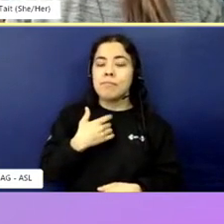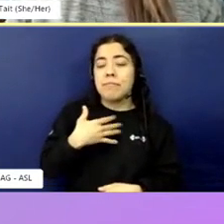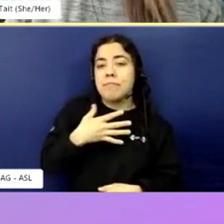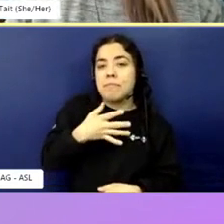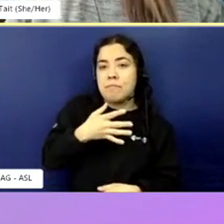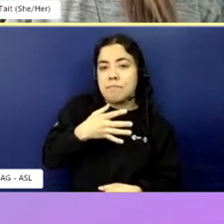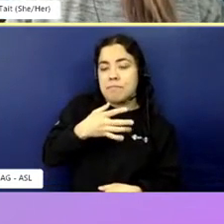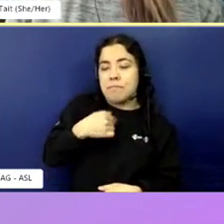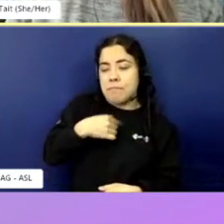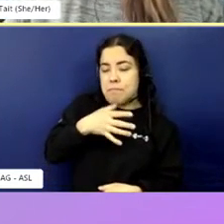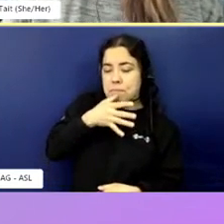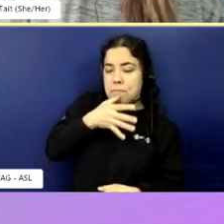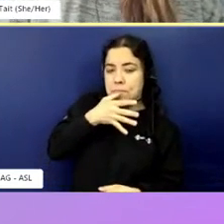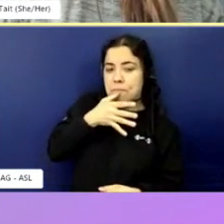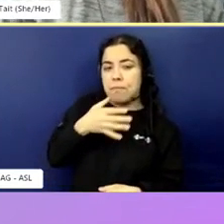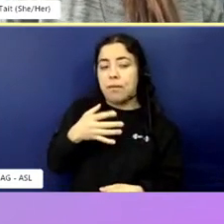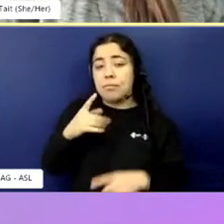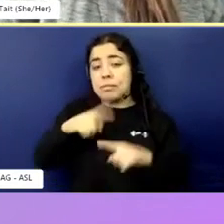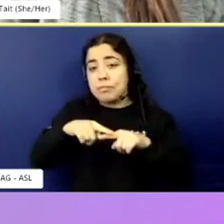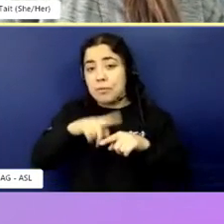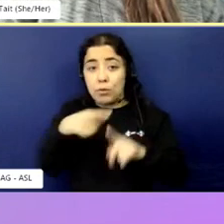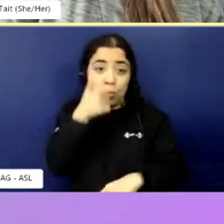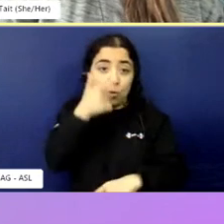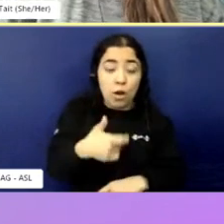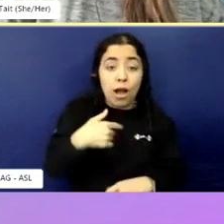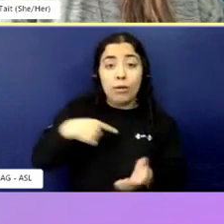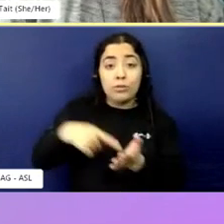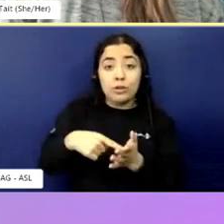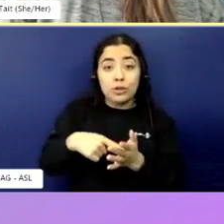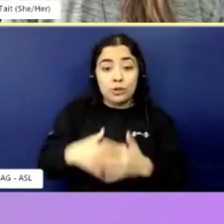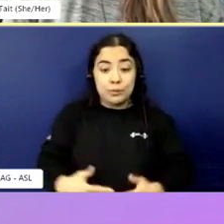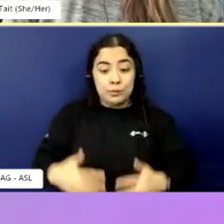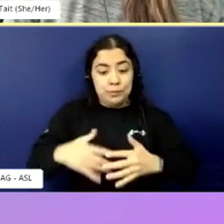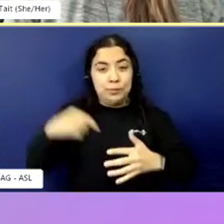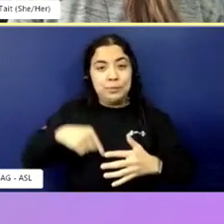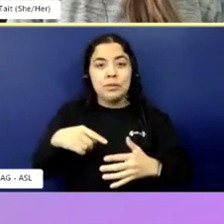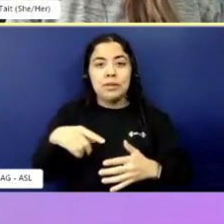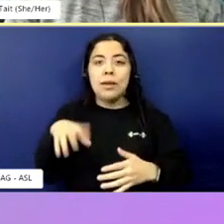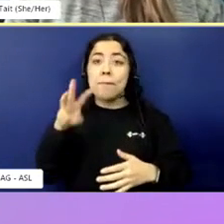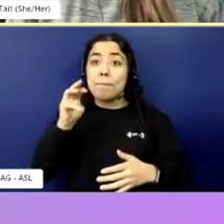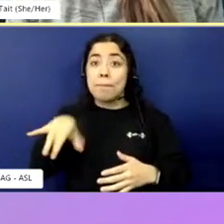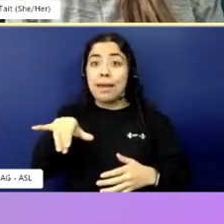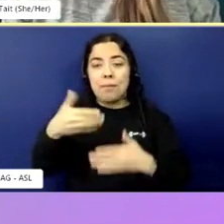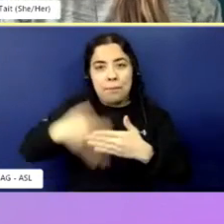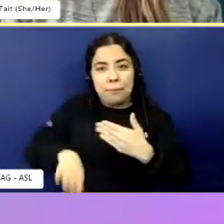in Georgia bay Canada. I'm a mom 21 to two humans, depending on when you watch this talk.